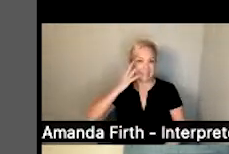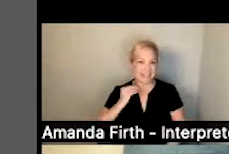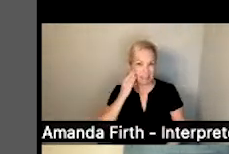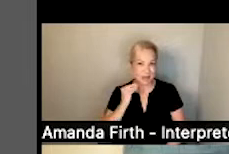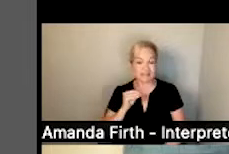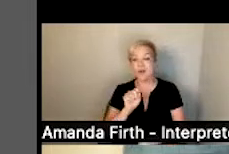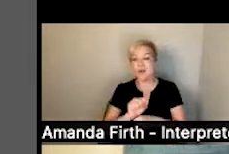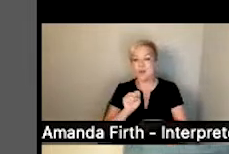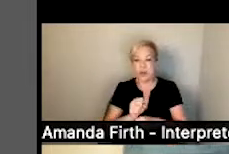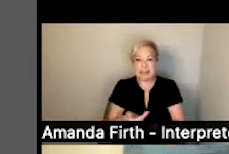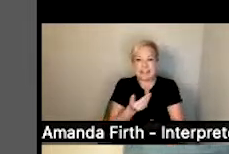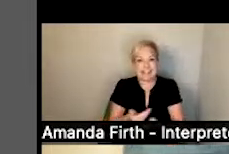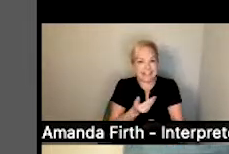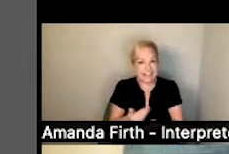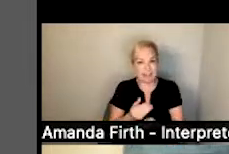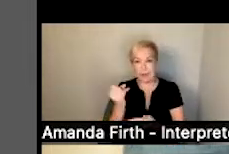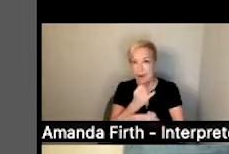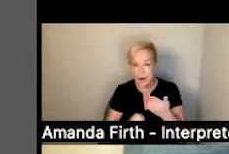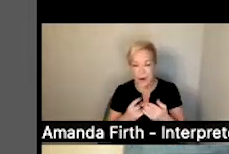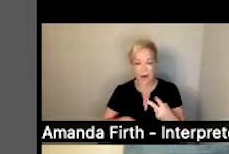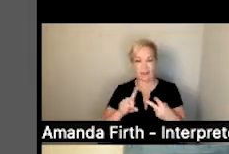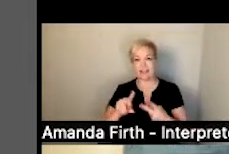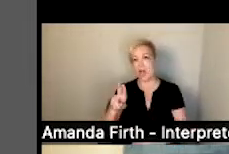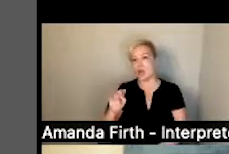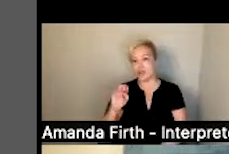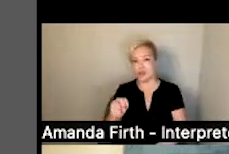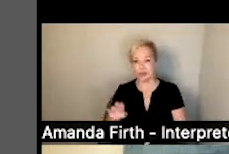Art to working as a union organizer for the Office and Professional employees